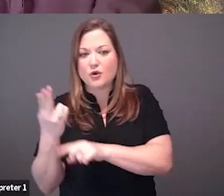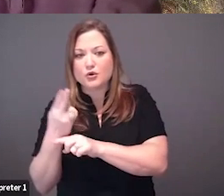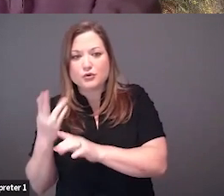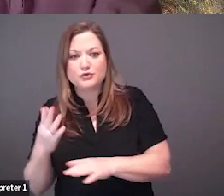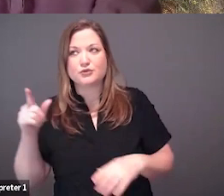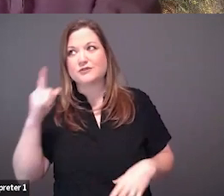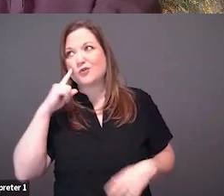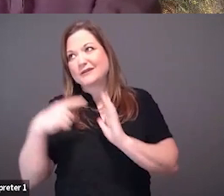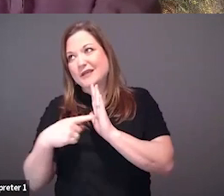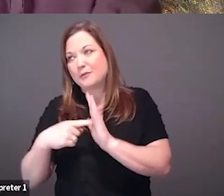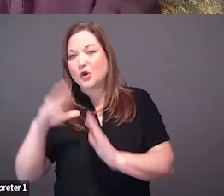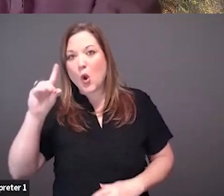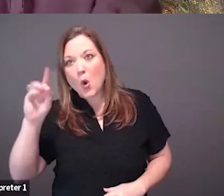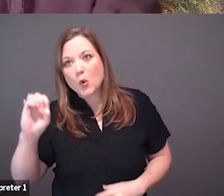developers, et cetera?"